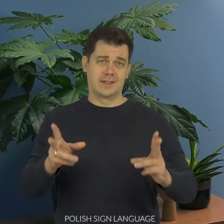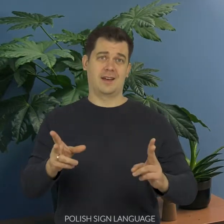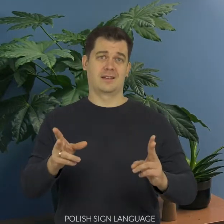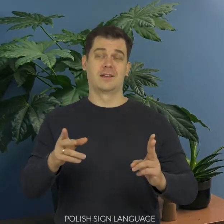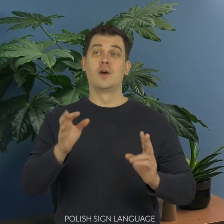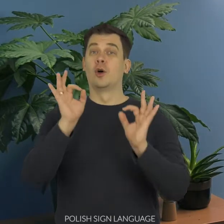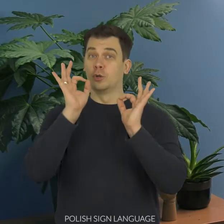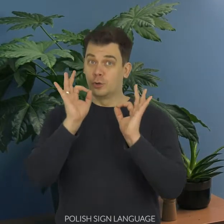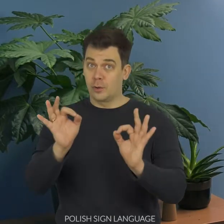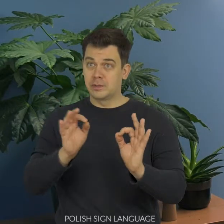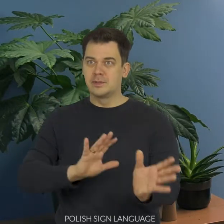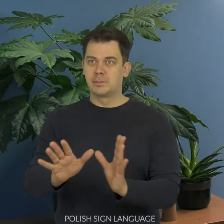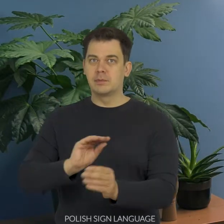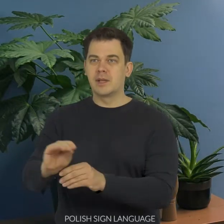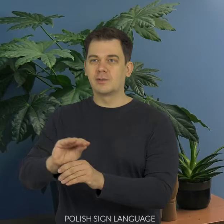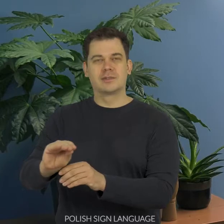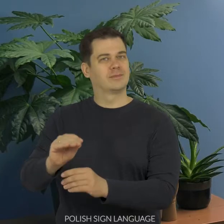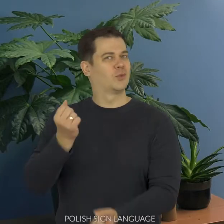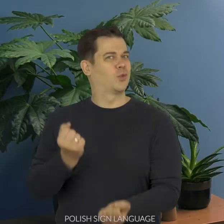An effective teaching method is almost impossible.